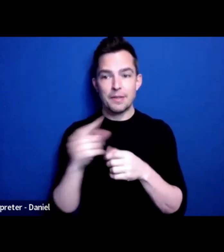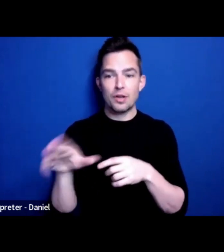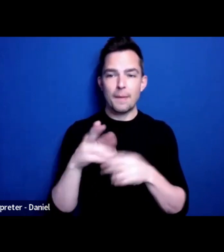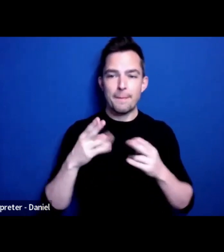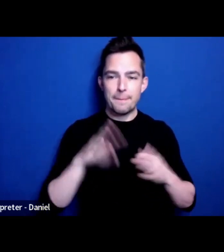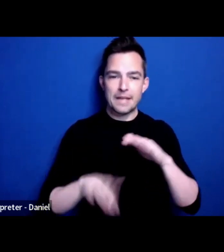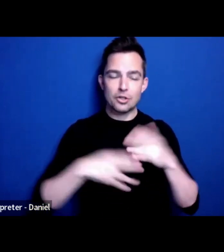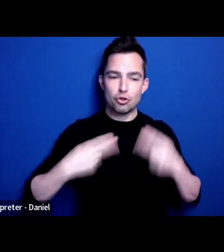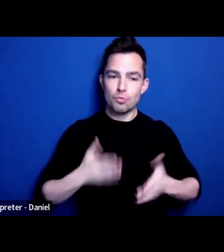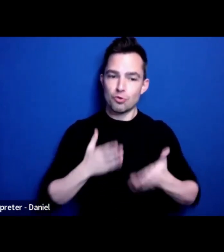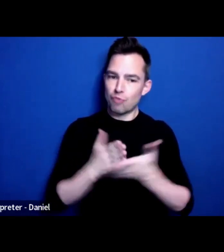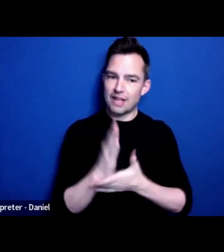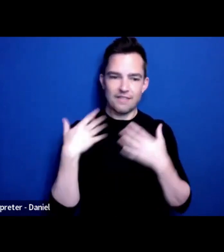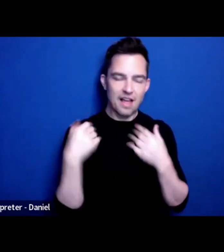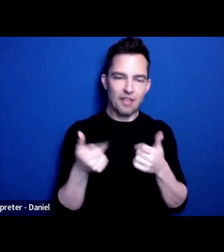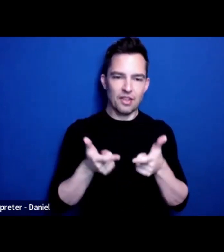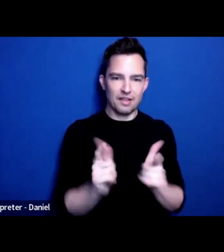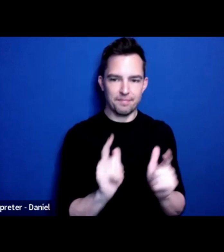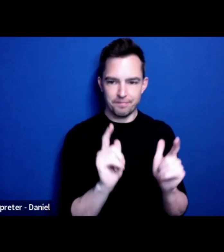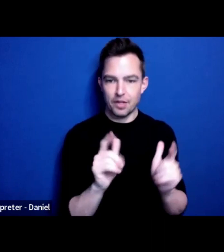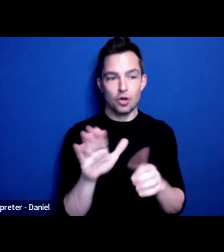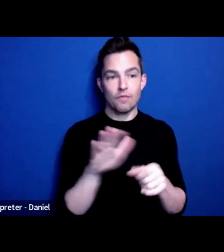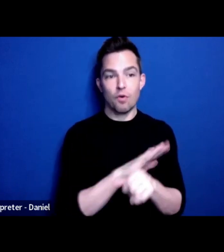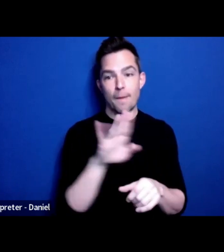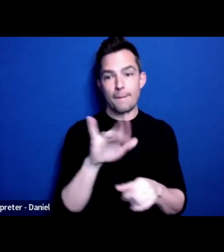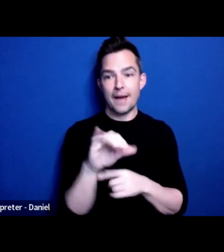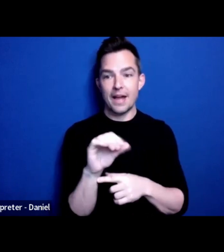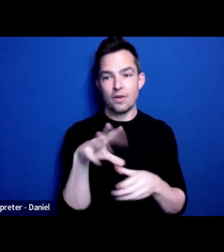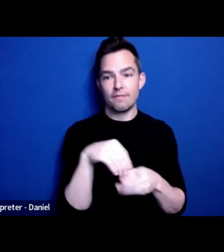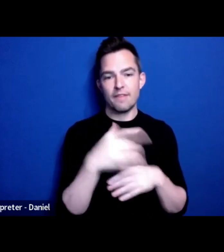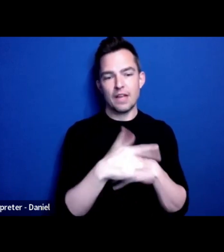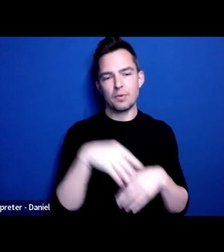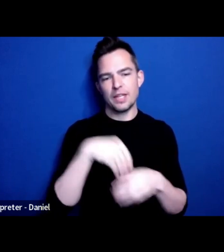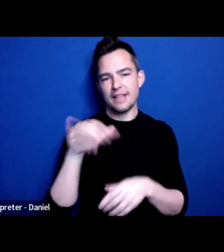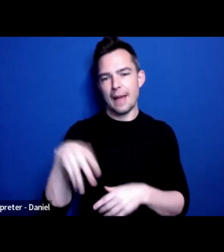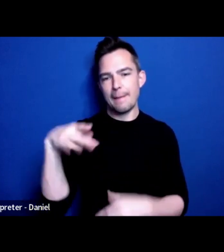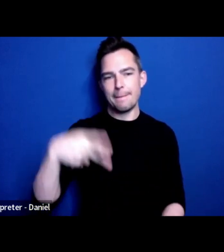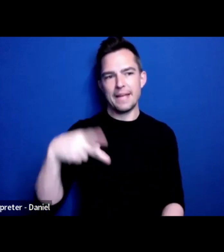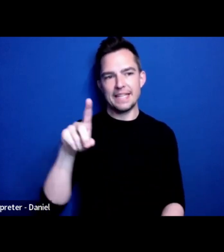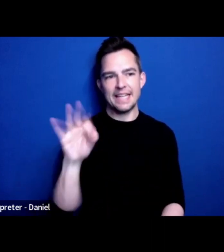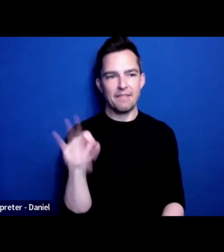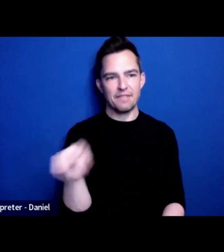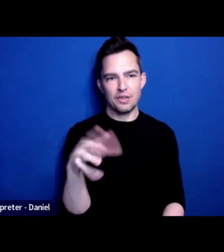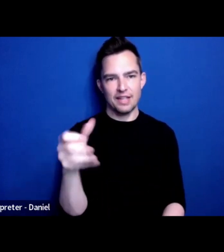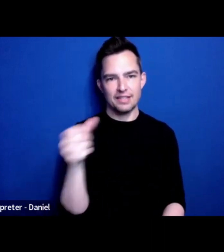upheld. Jill's full bio is available in the PDF that you received in the agenda. So